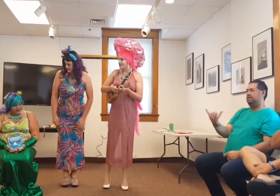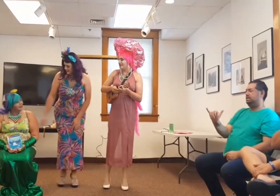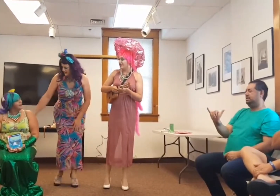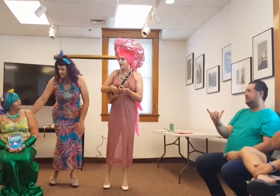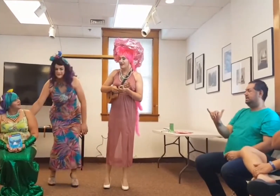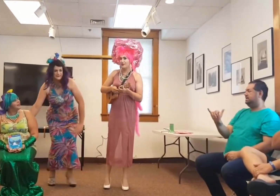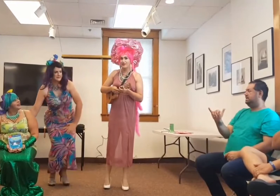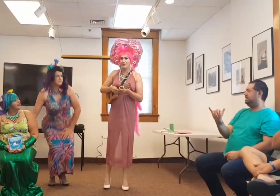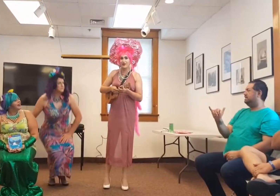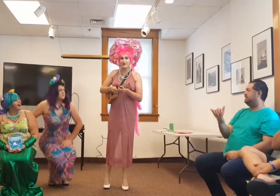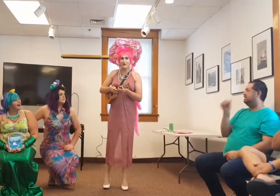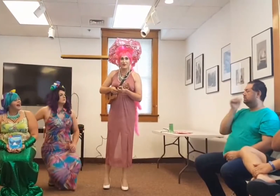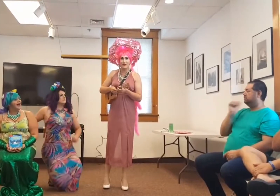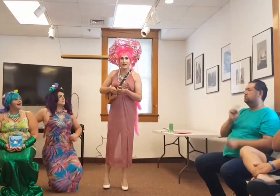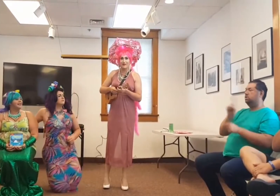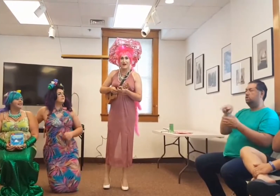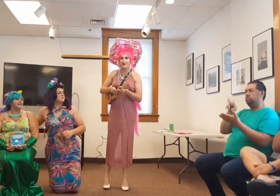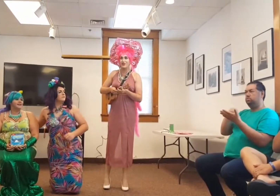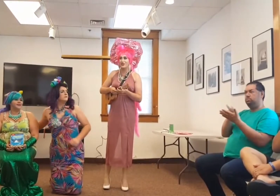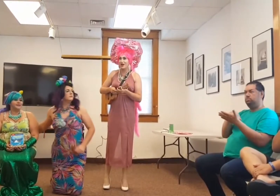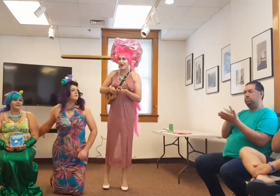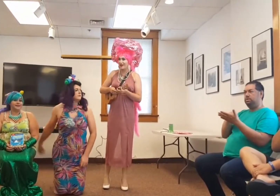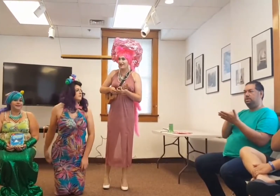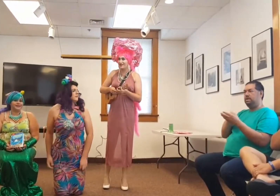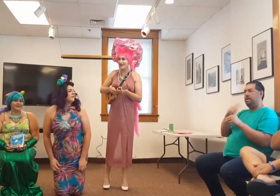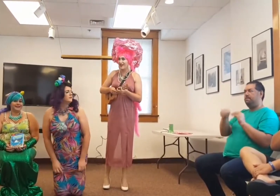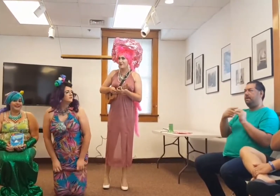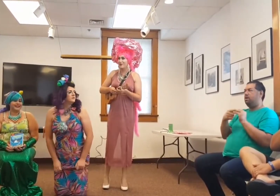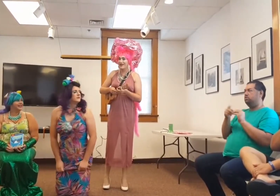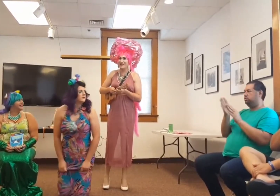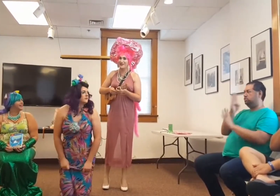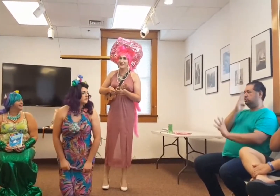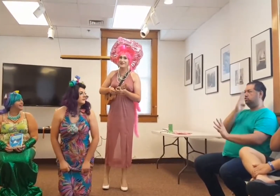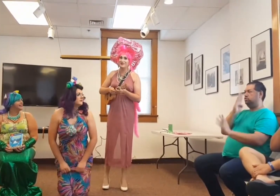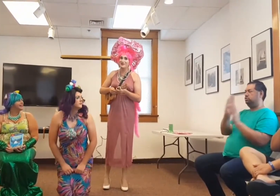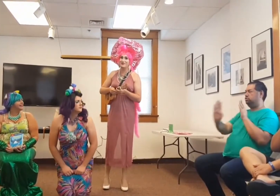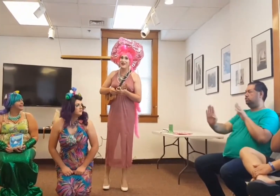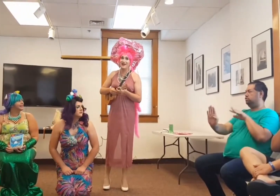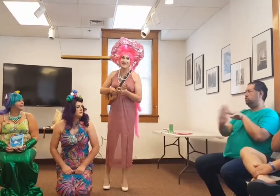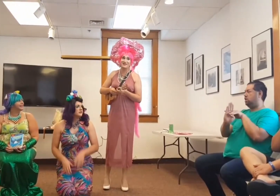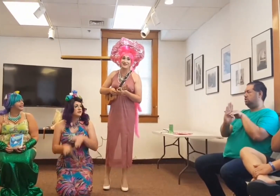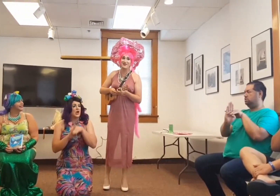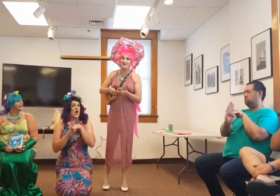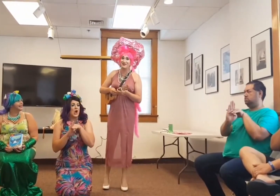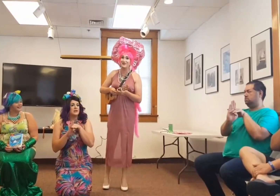gonna read to us a wonderful book about sharks. And we might learn some surprises along the way.